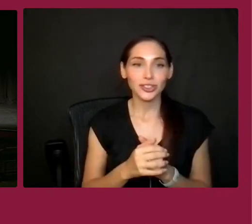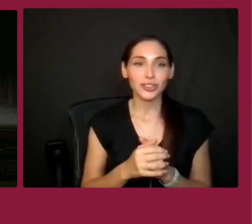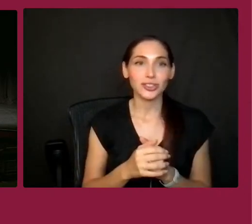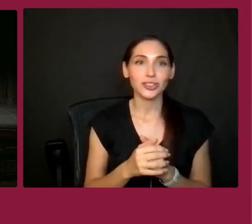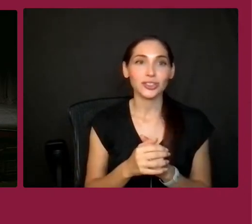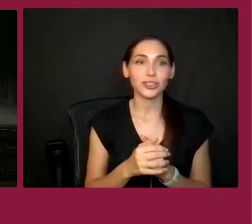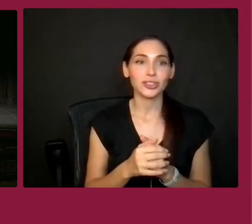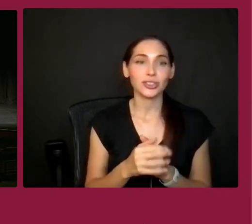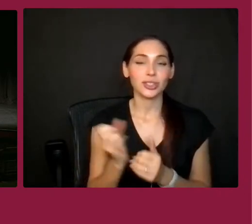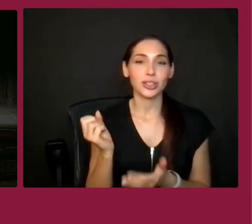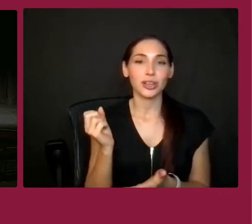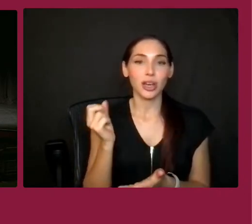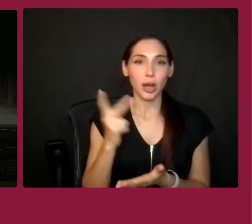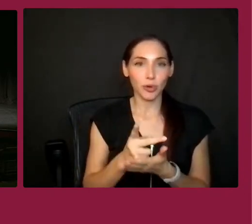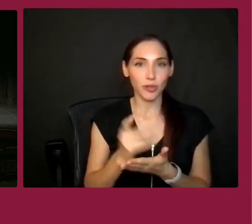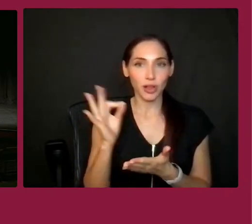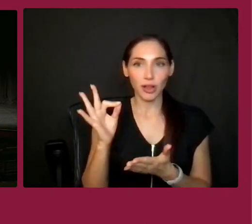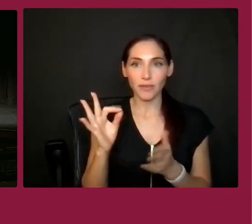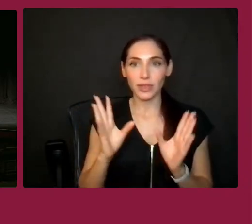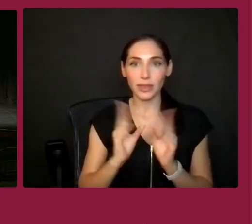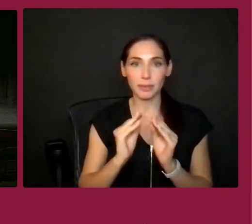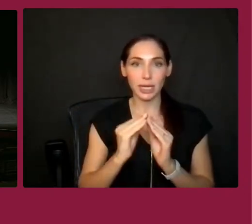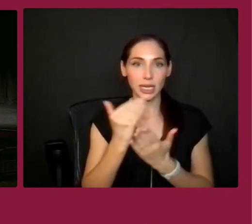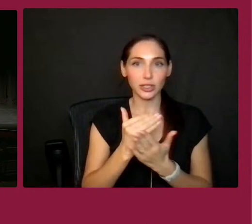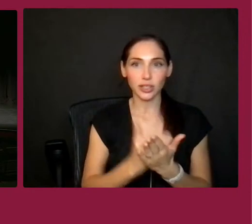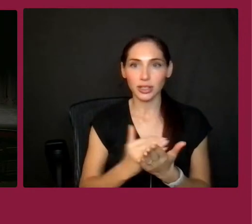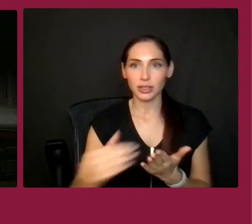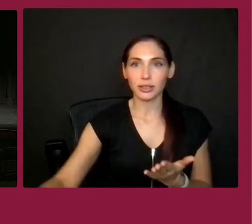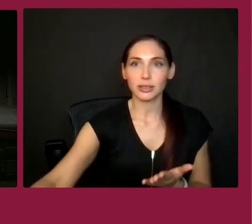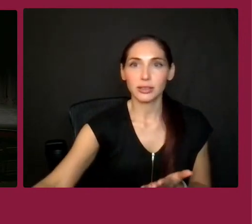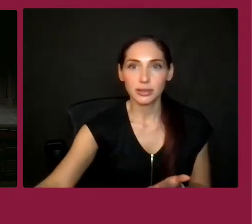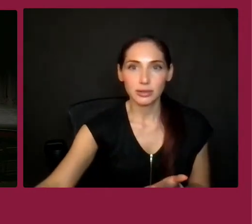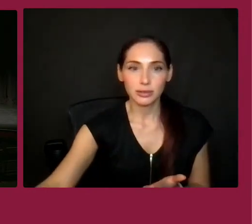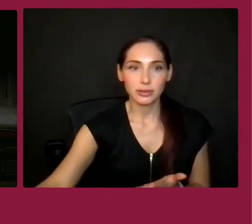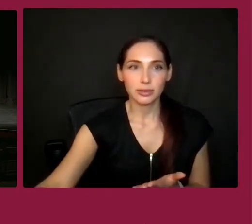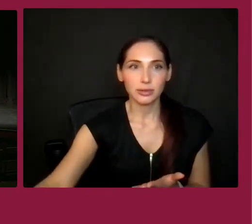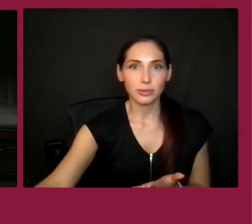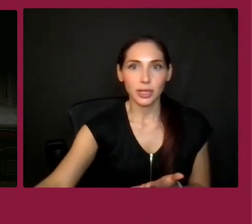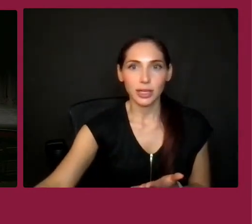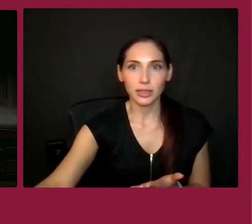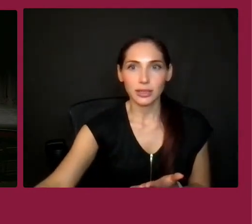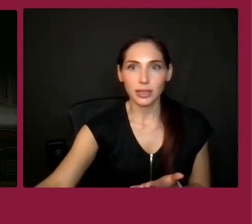Approval of the meeting agenda is 8.1. Yes, Mr. Adams?